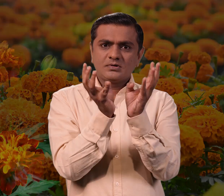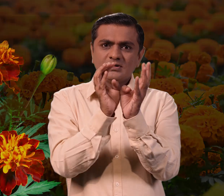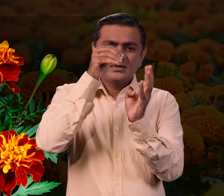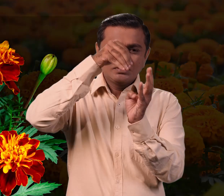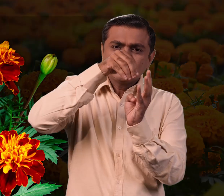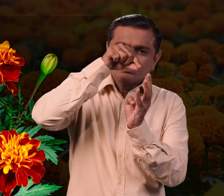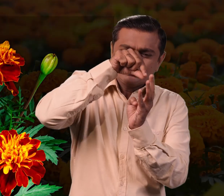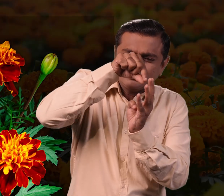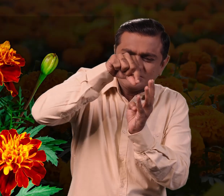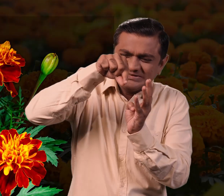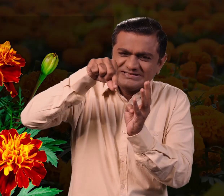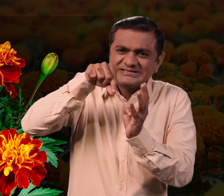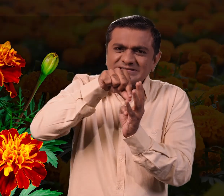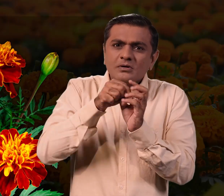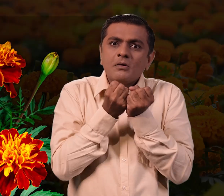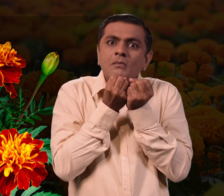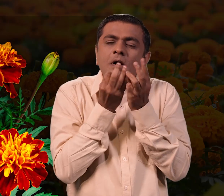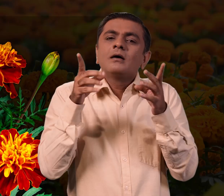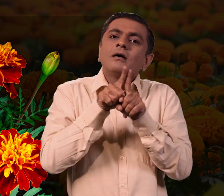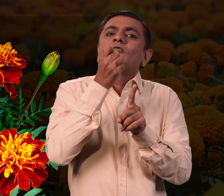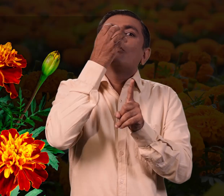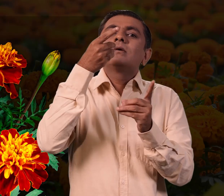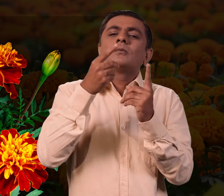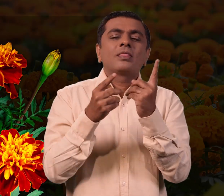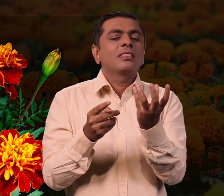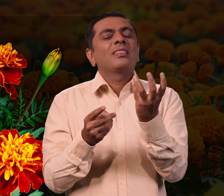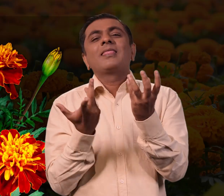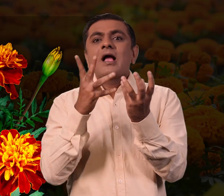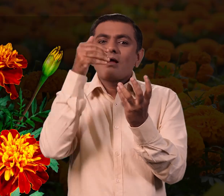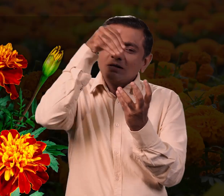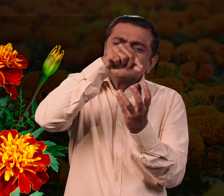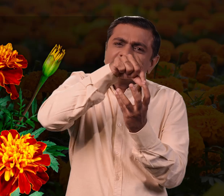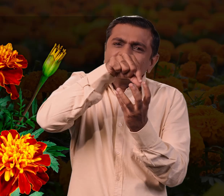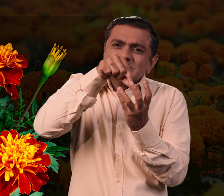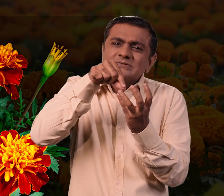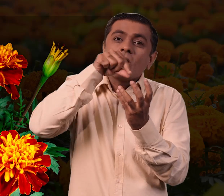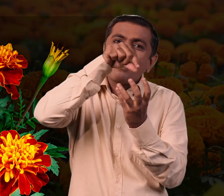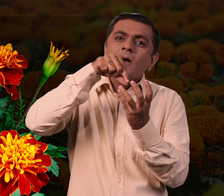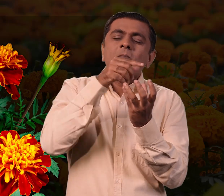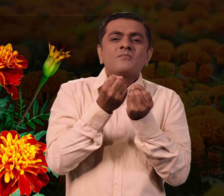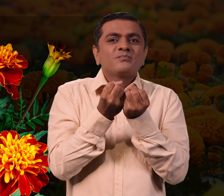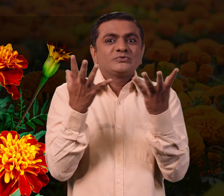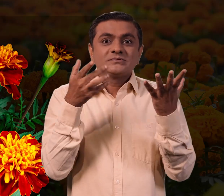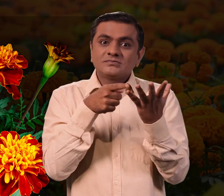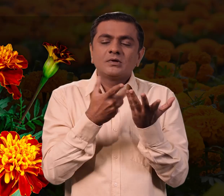is a small bouquet of flowers. Each petal is considered a flower.